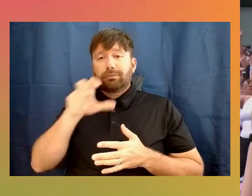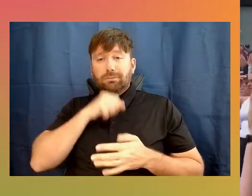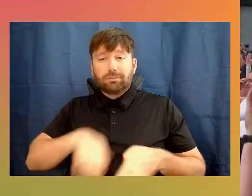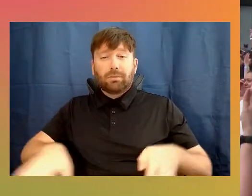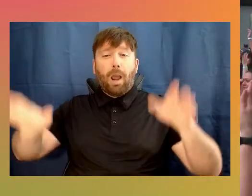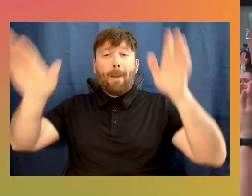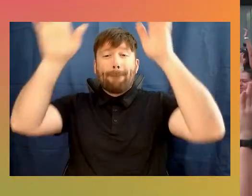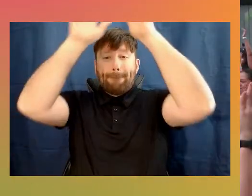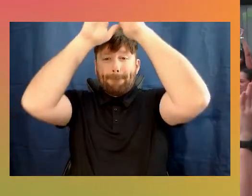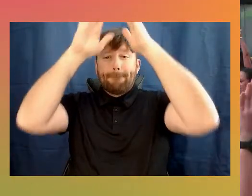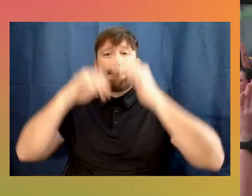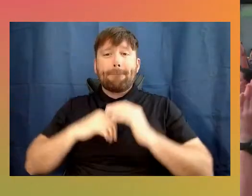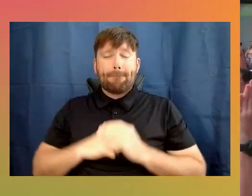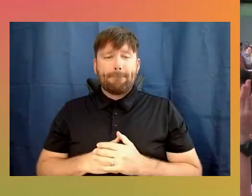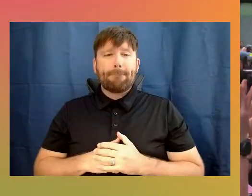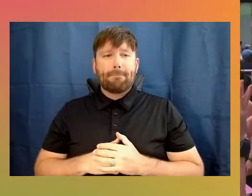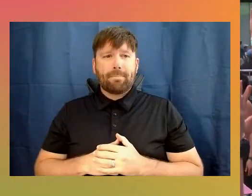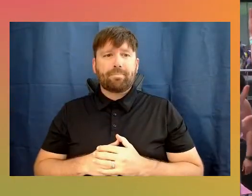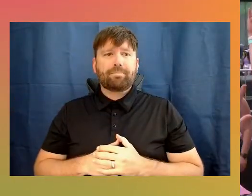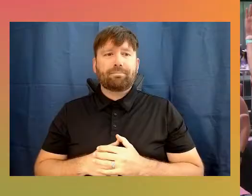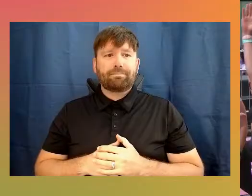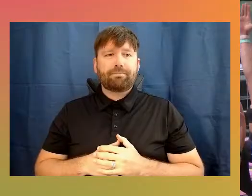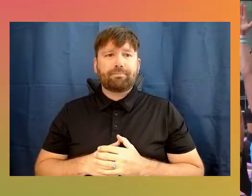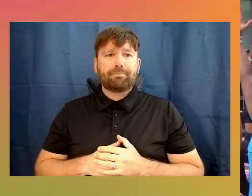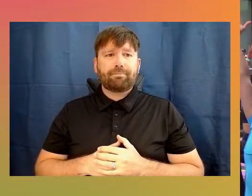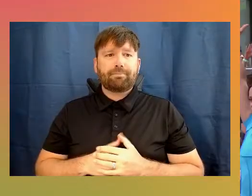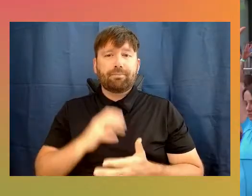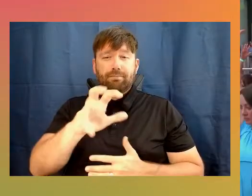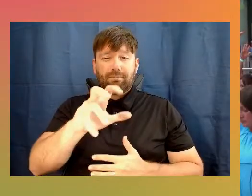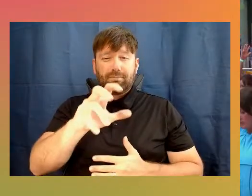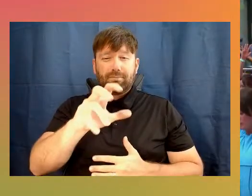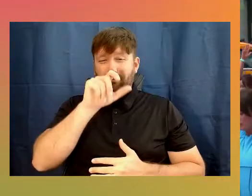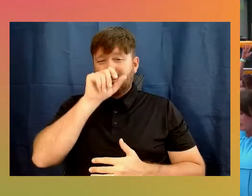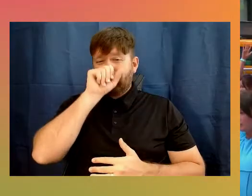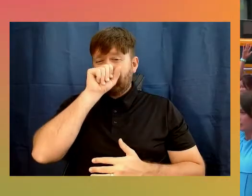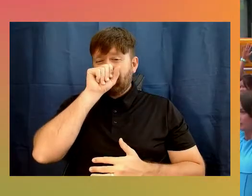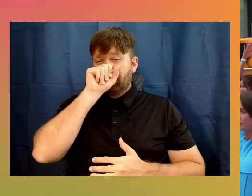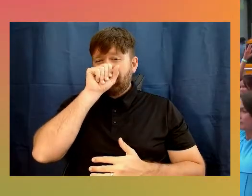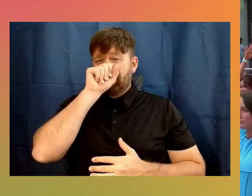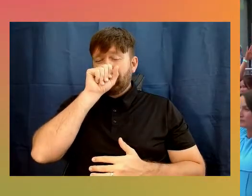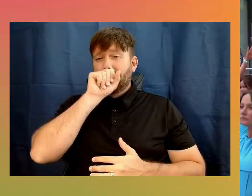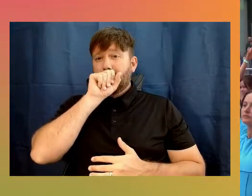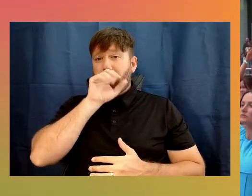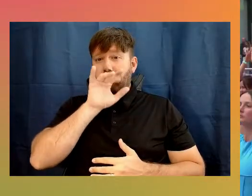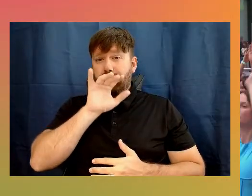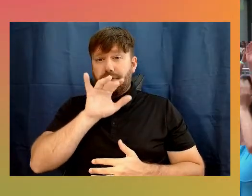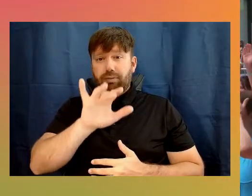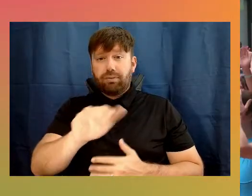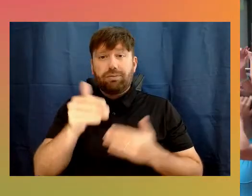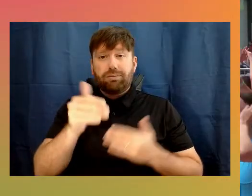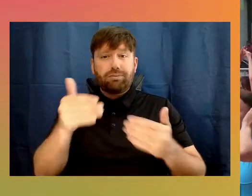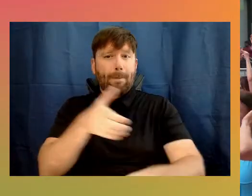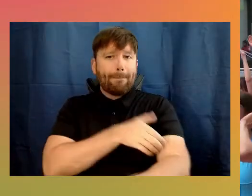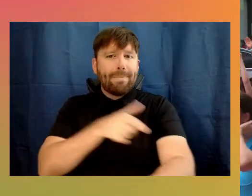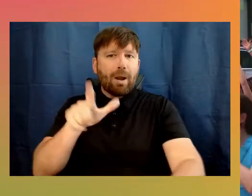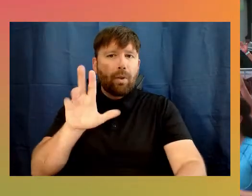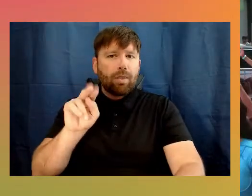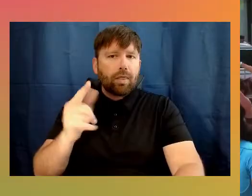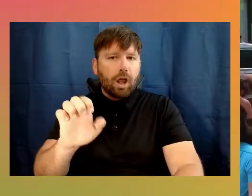STAY FLEXIBLE. FRONT RIBS ARE DRAWING IN. ARMS REACHED TO THE SKY. BEAUTIFUL.